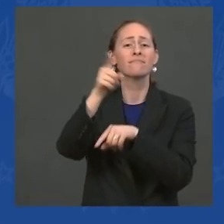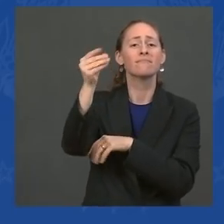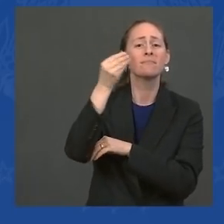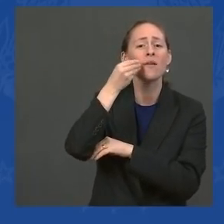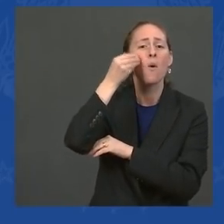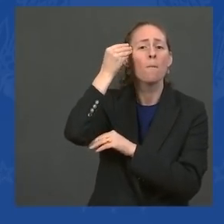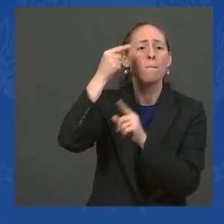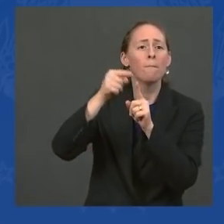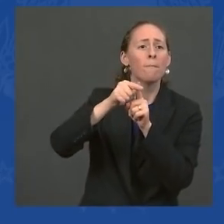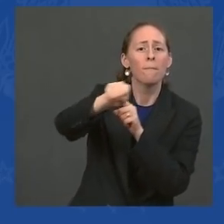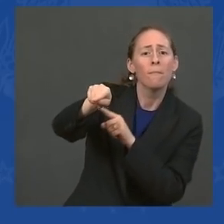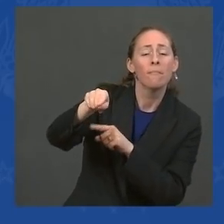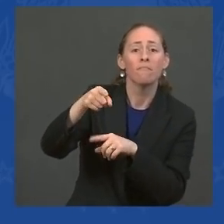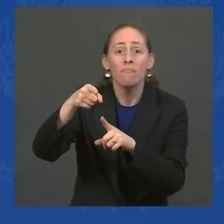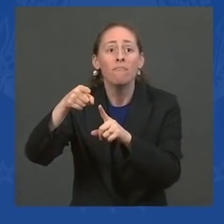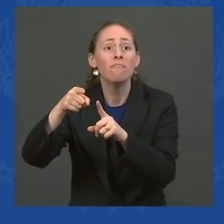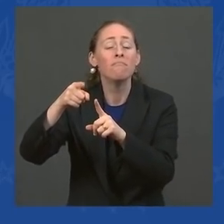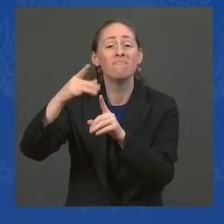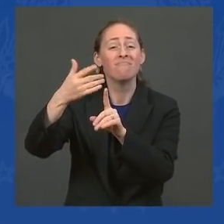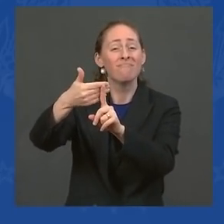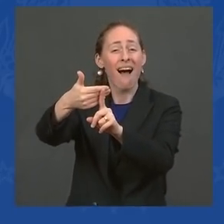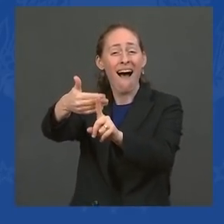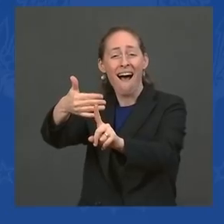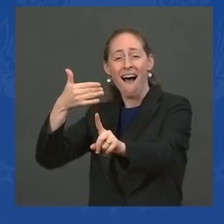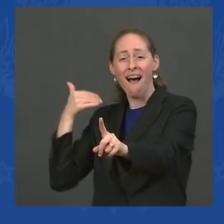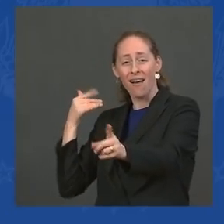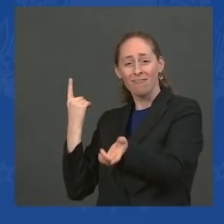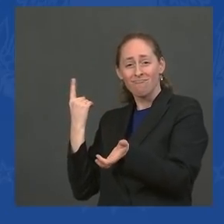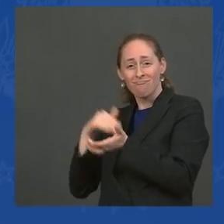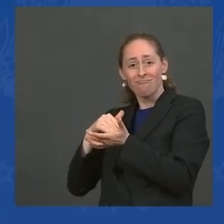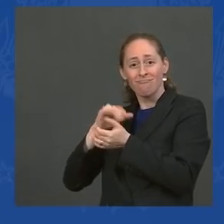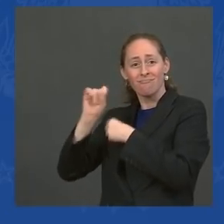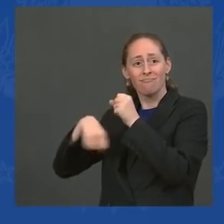left behind a legacy of love and conservation